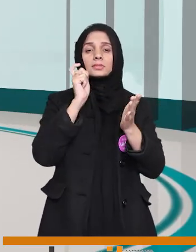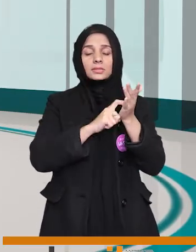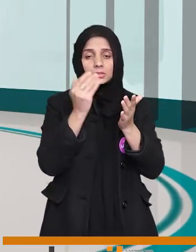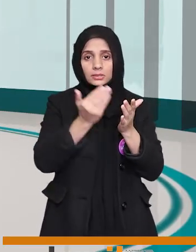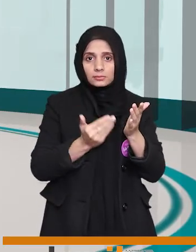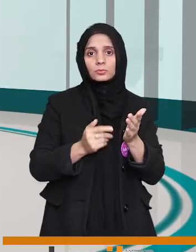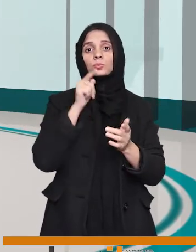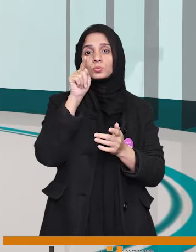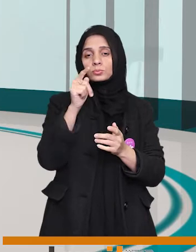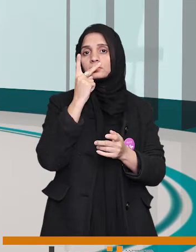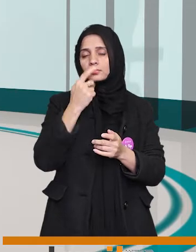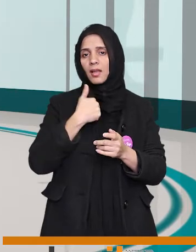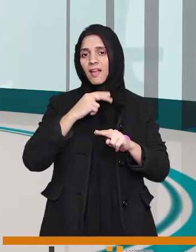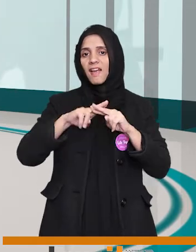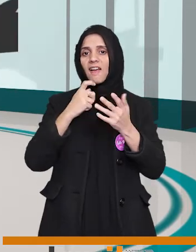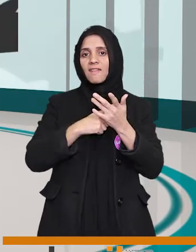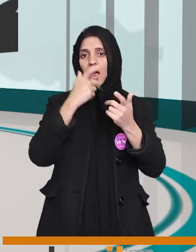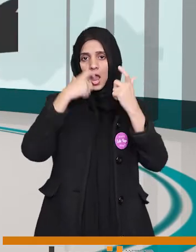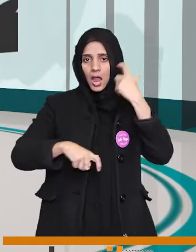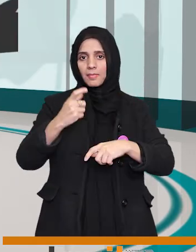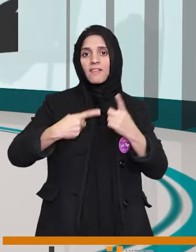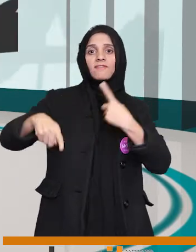And you as a freelancer would be able